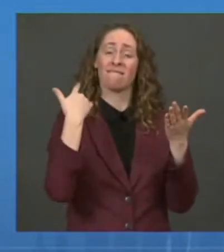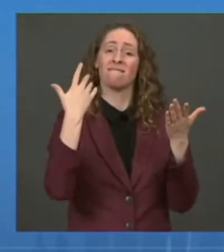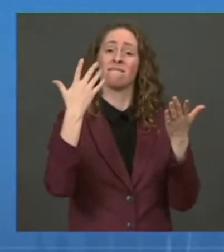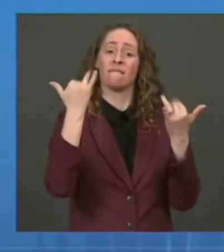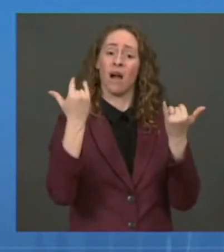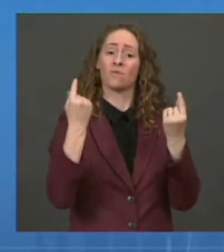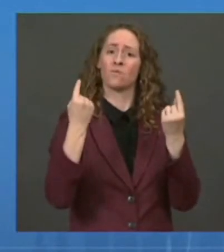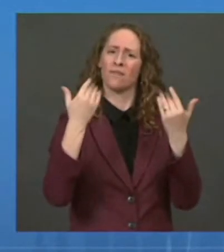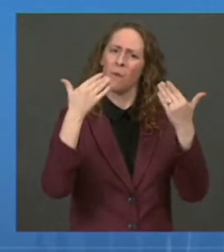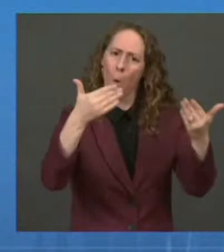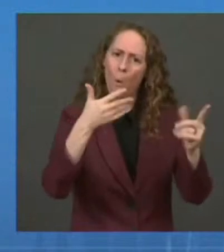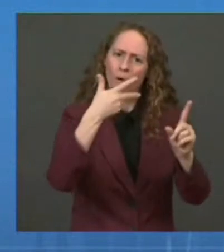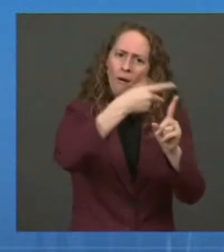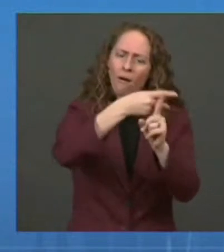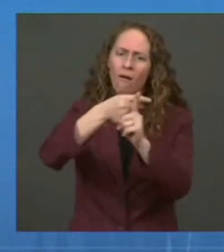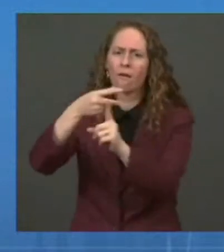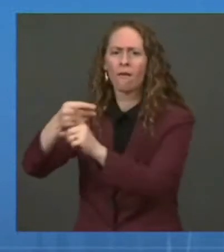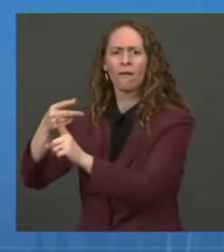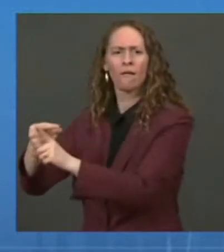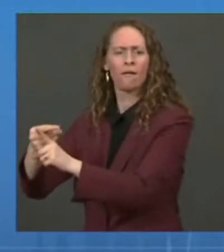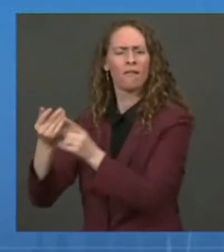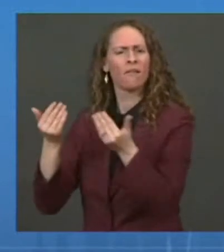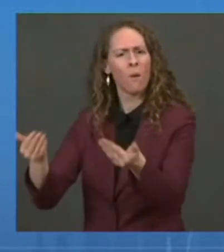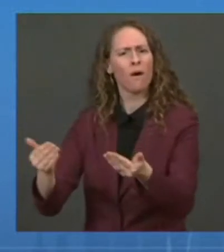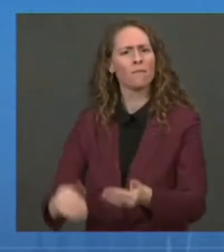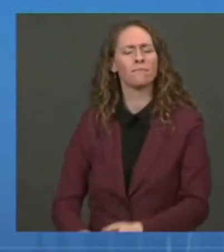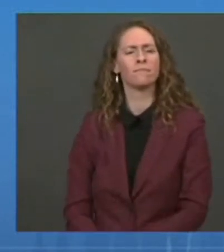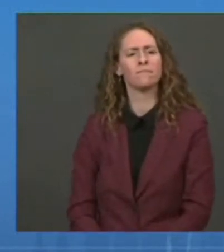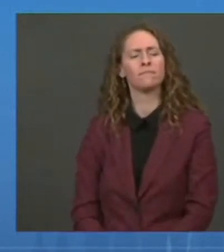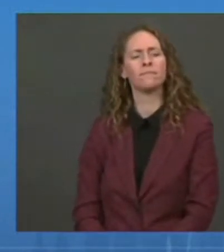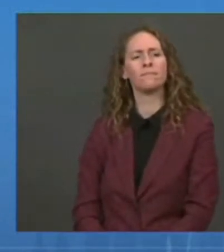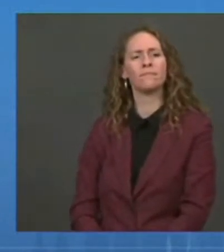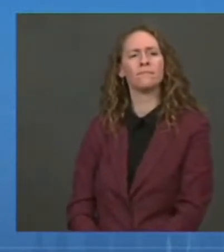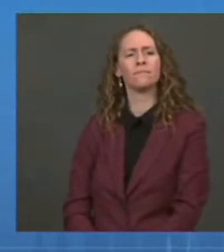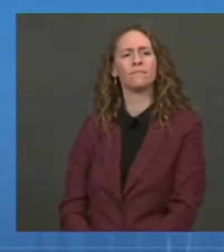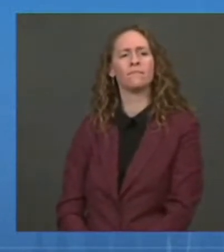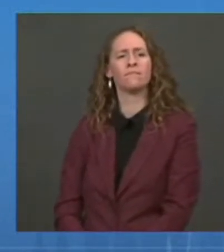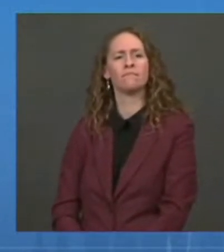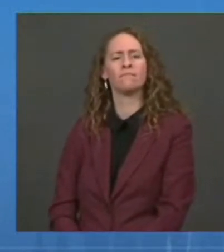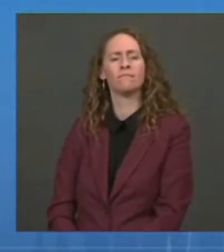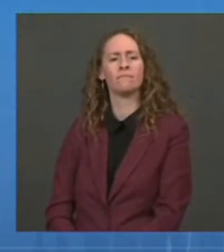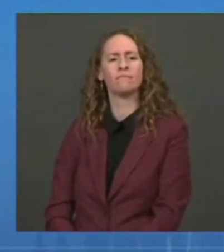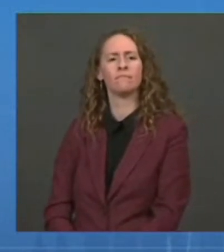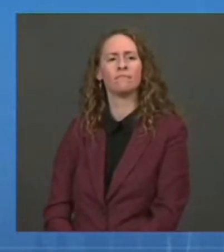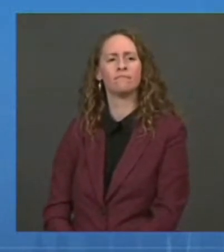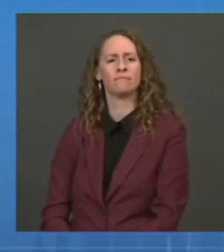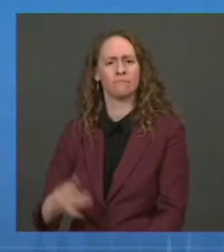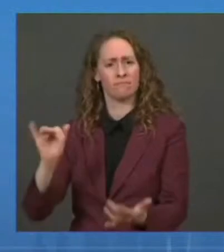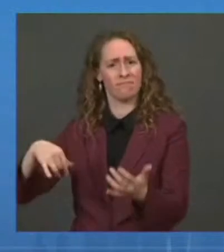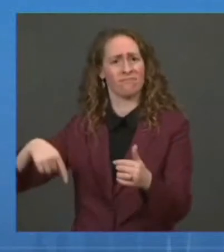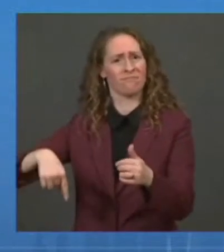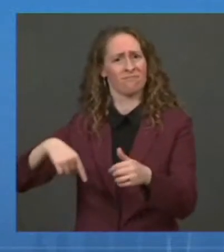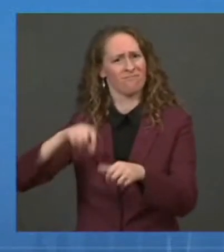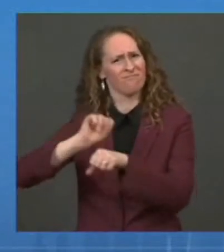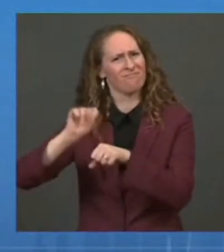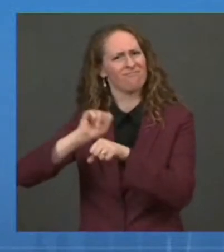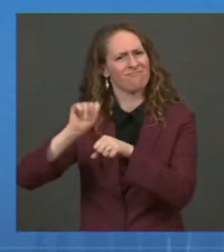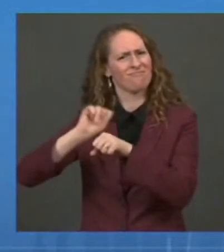VACCINATIONS FROM SUPPORTING COMMUNICATION CAMPAIGNS TO BUILD VACCINE COMPETENCE TO